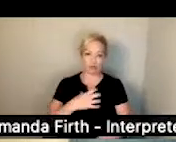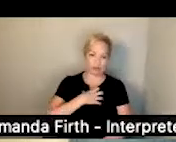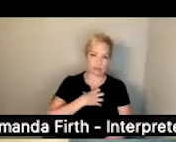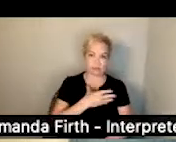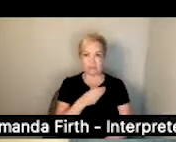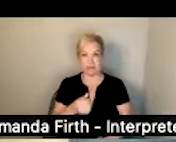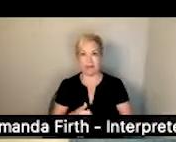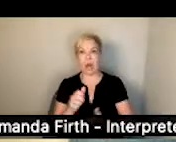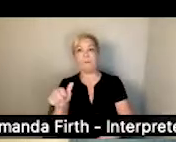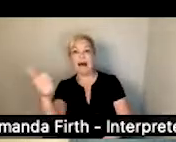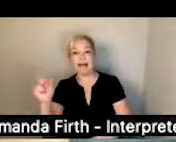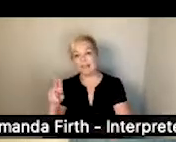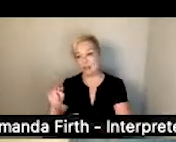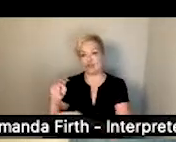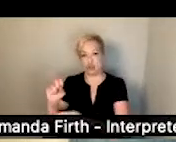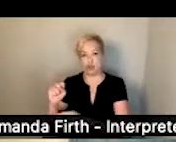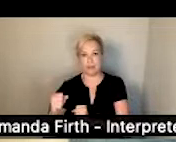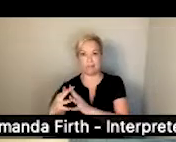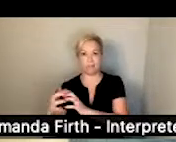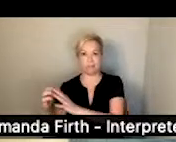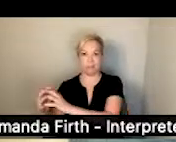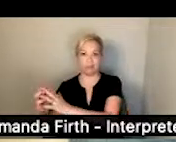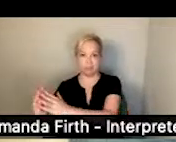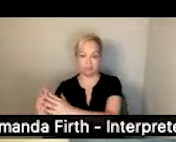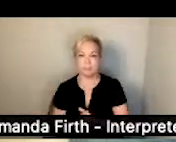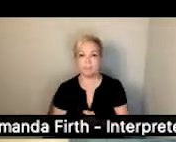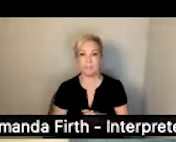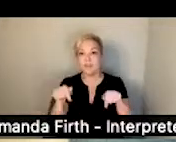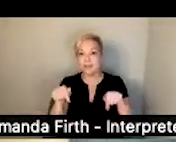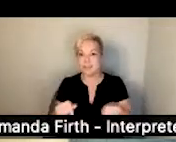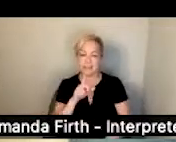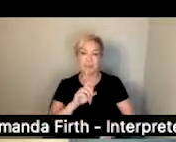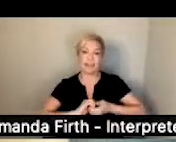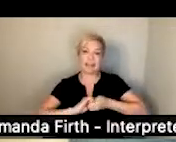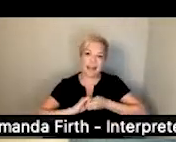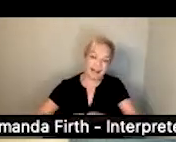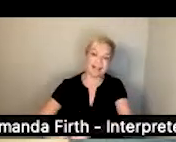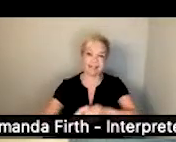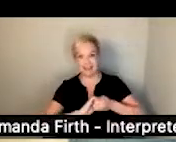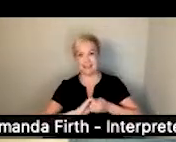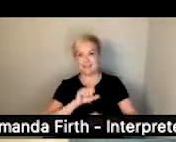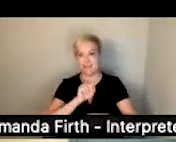a union is a collective project by nature, this is something I always say when I do talks like this,